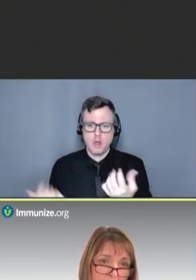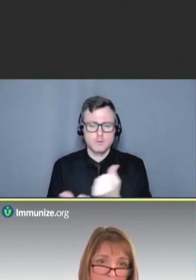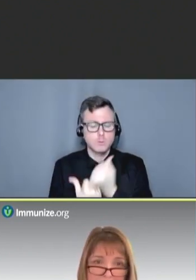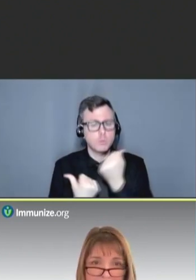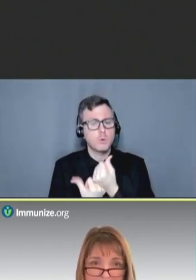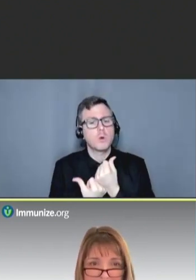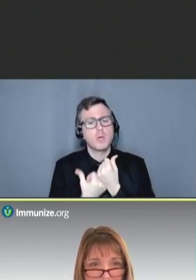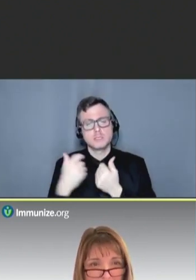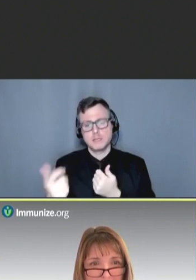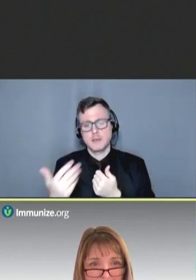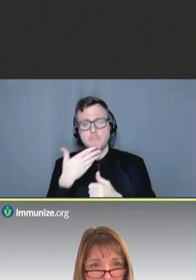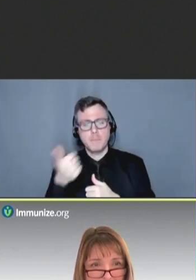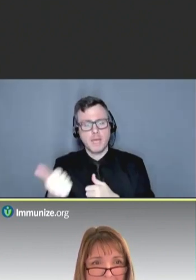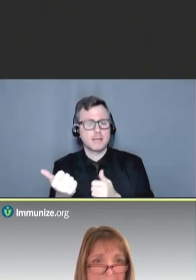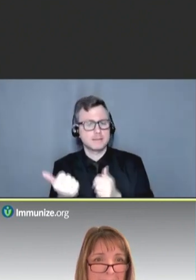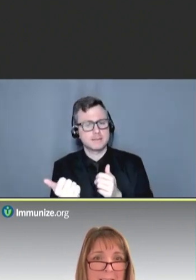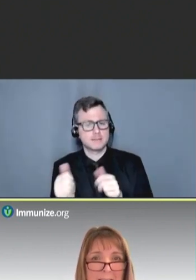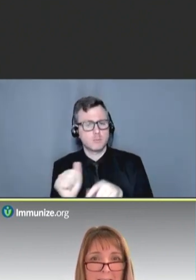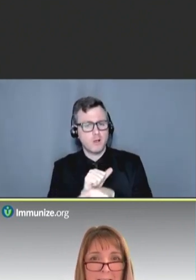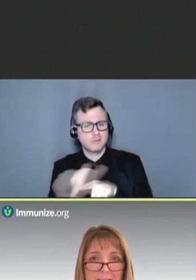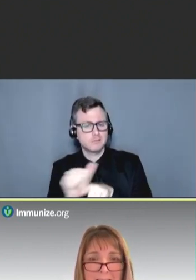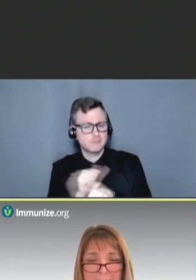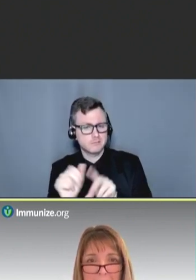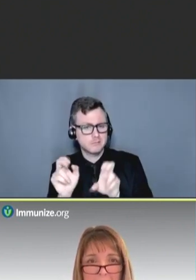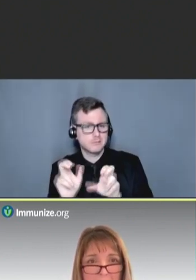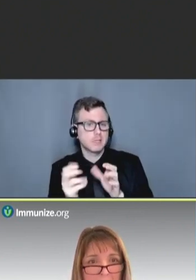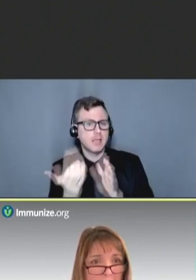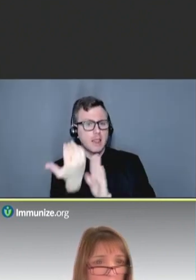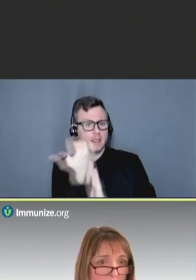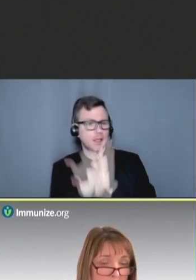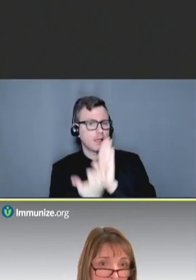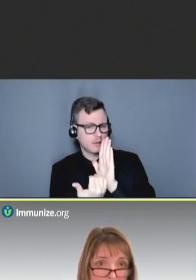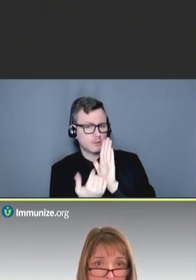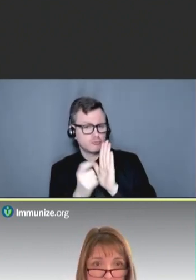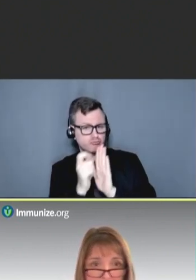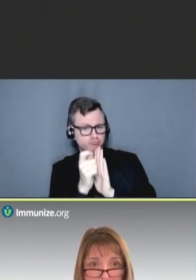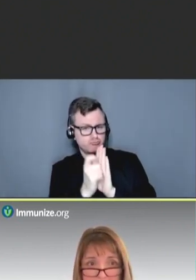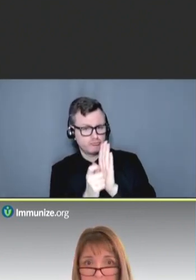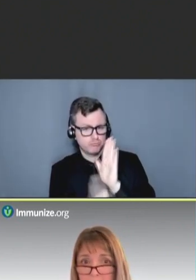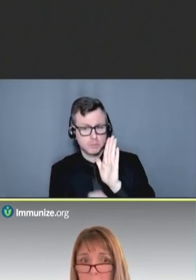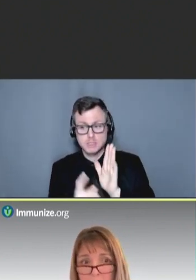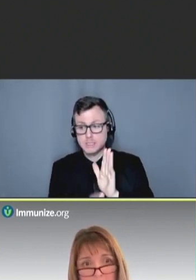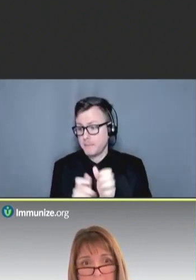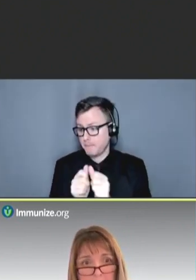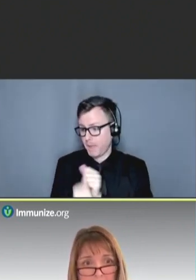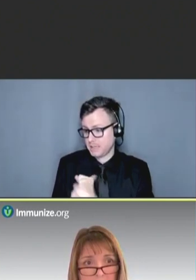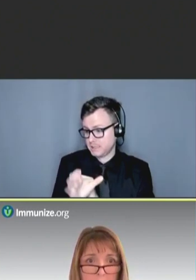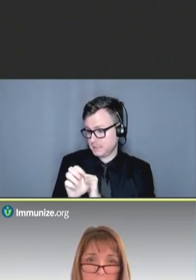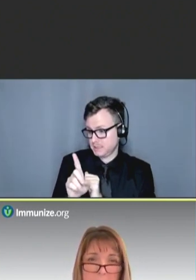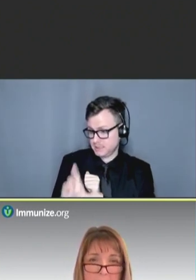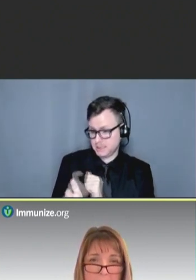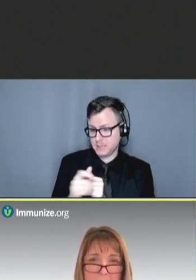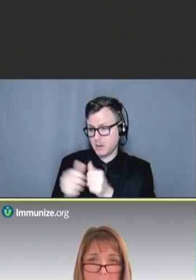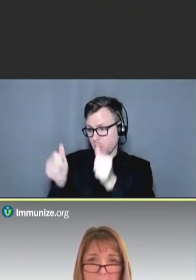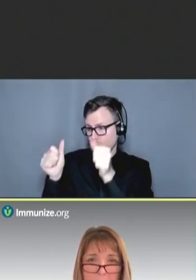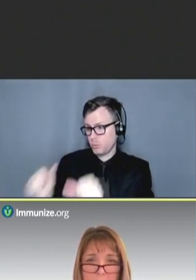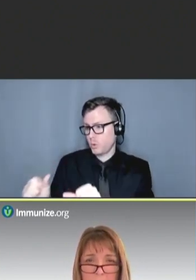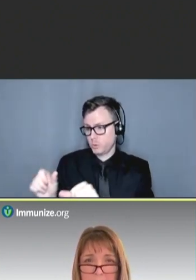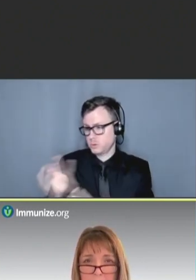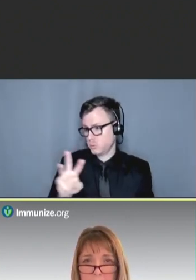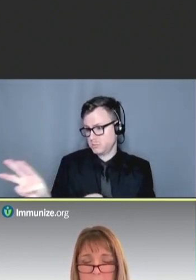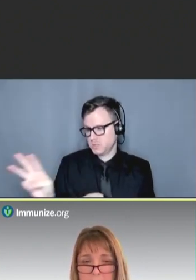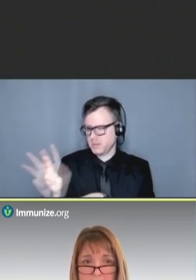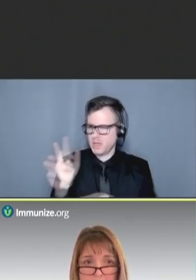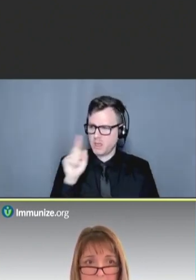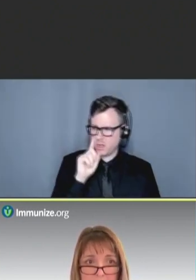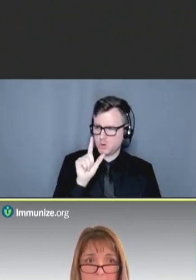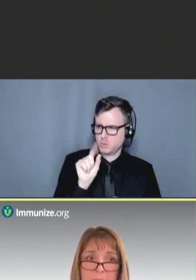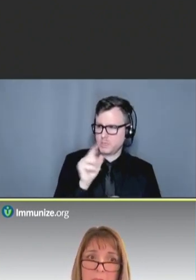practices checklist then was cleared by CDC, placed on The Summit website in about 2016,